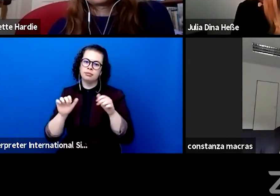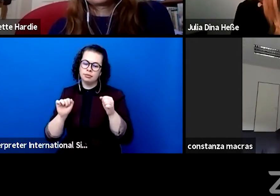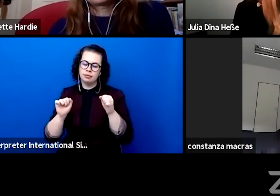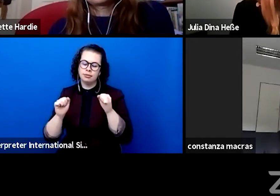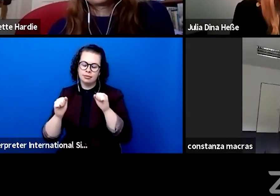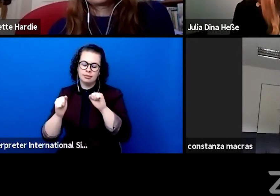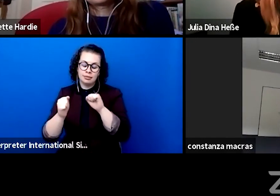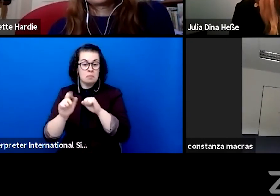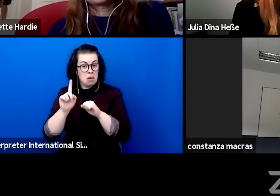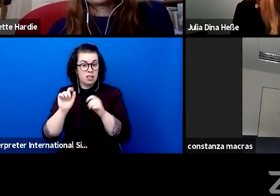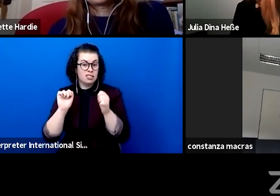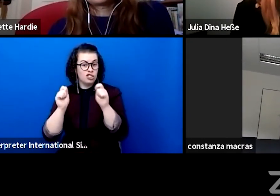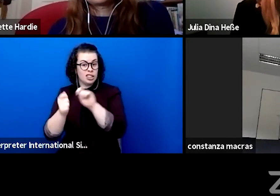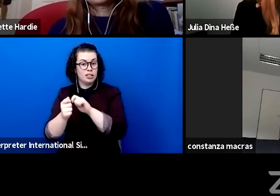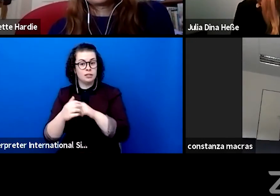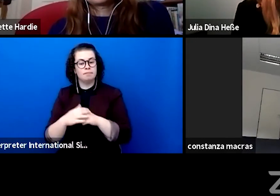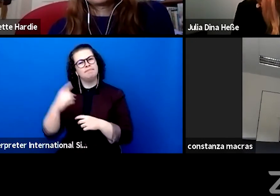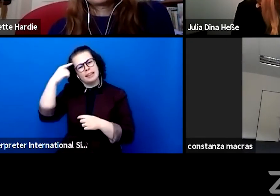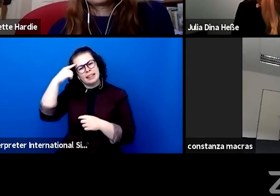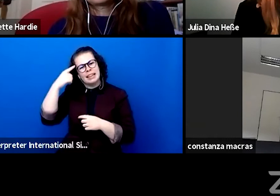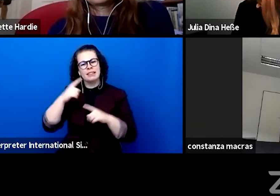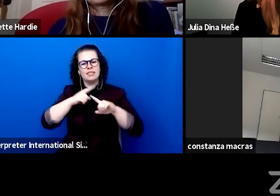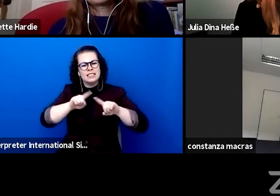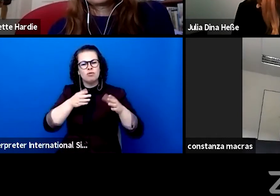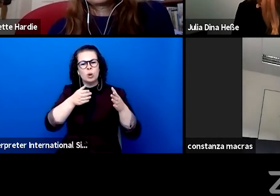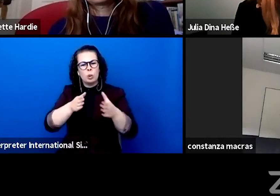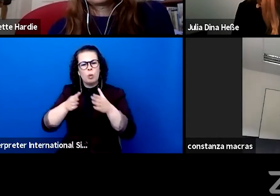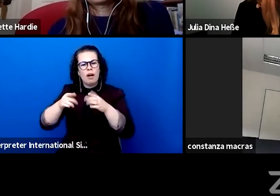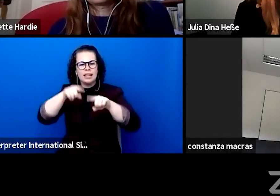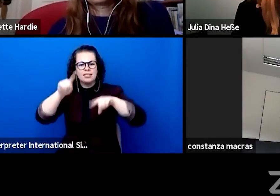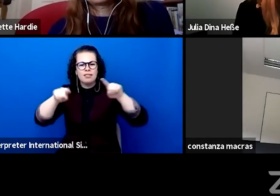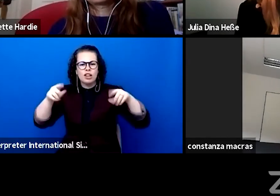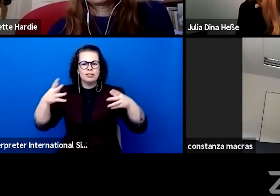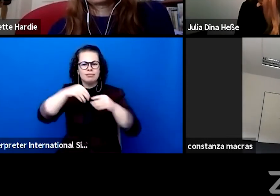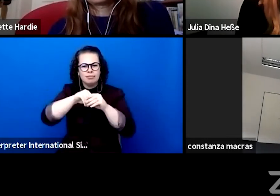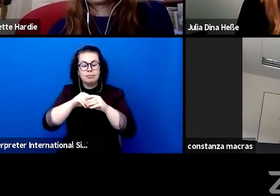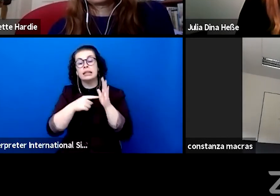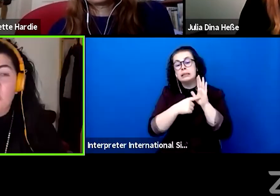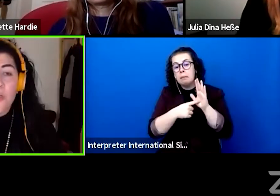work with the diversity. Representation is one of them, to just count and see how many you have on